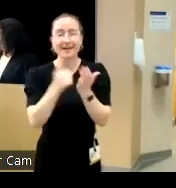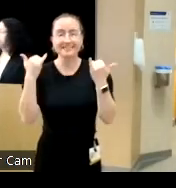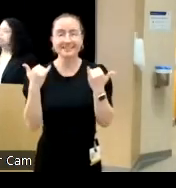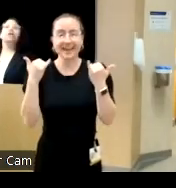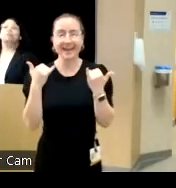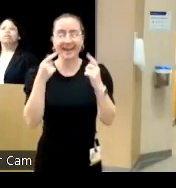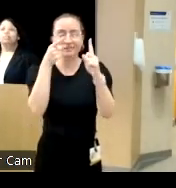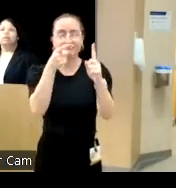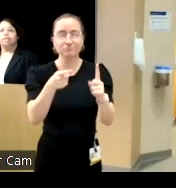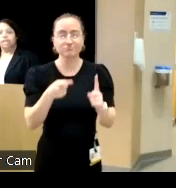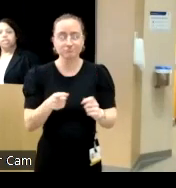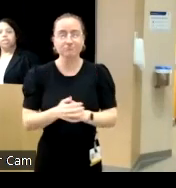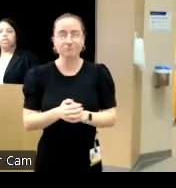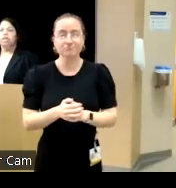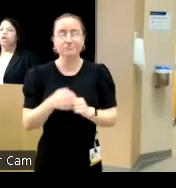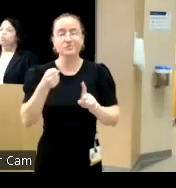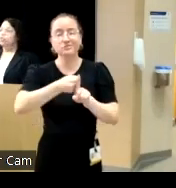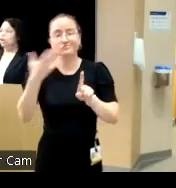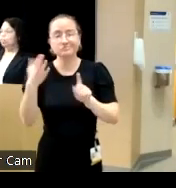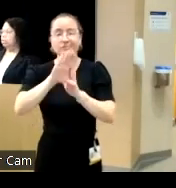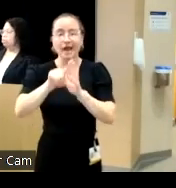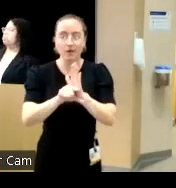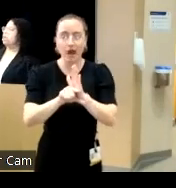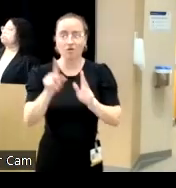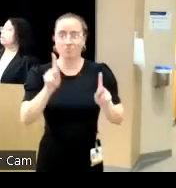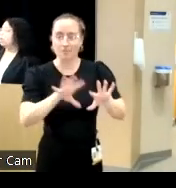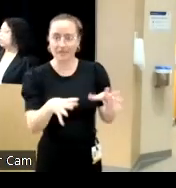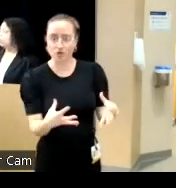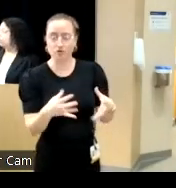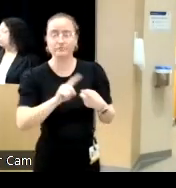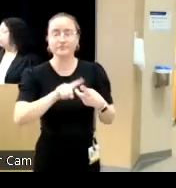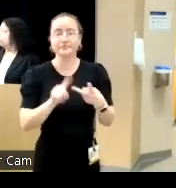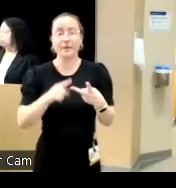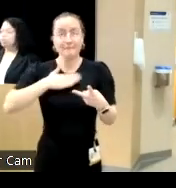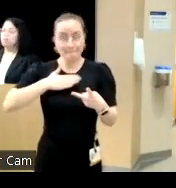a little bit of background about the population talk about a little bit about my research approach